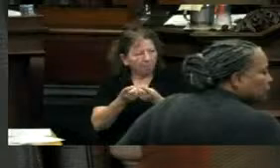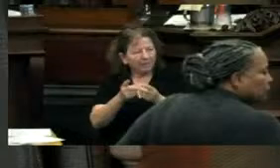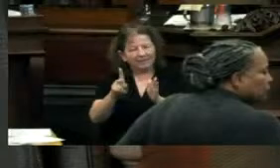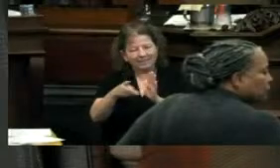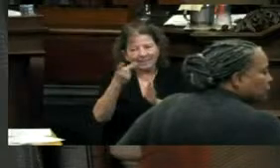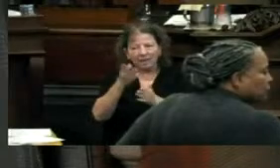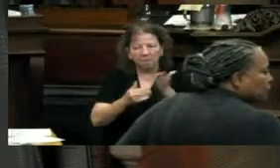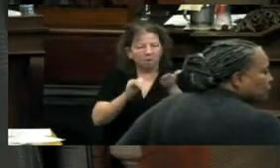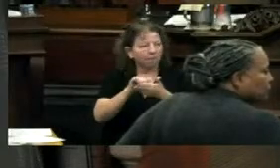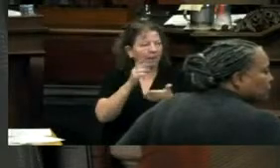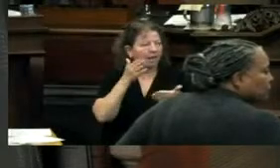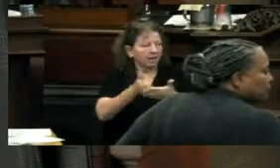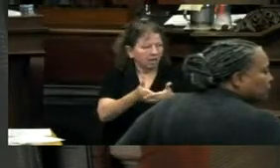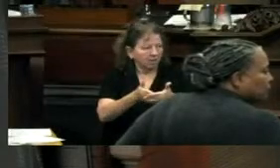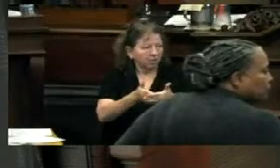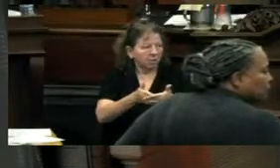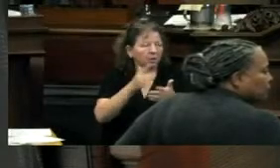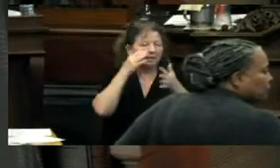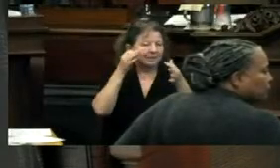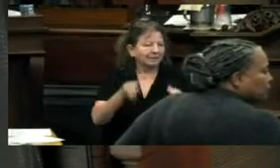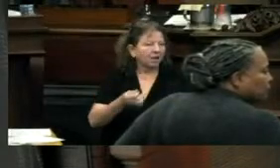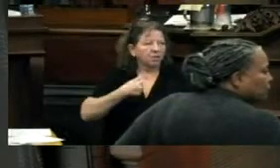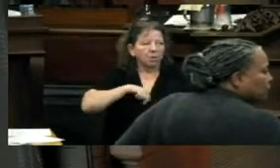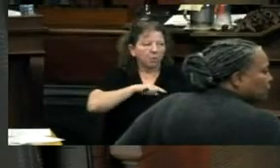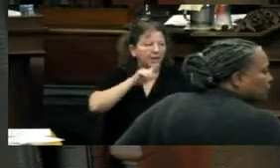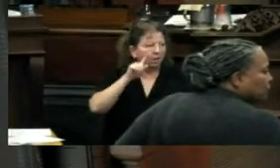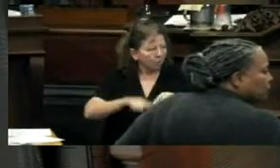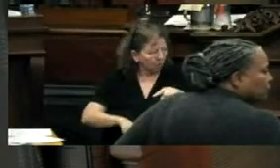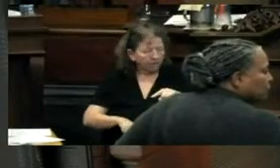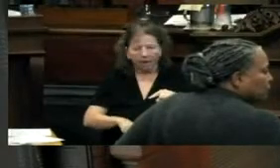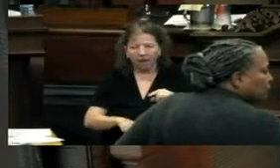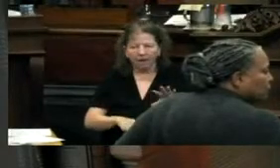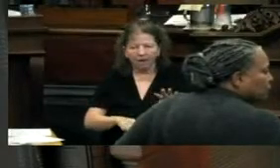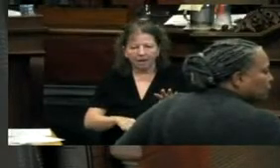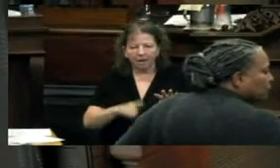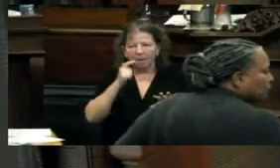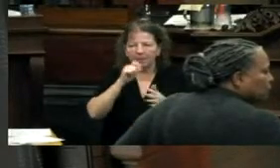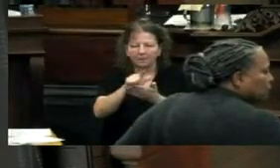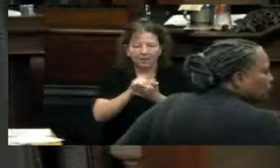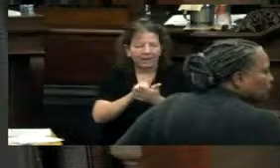You're saying counsel only the law department in the second